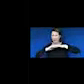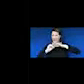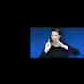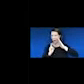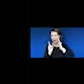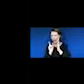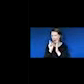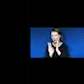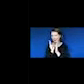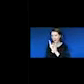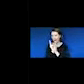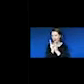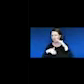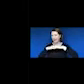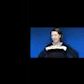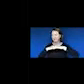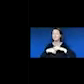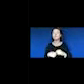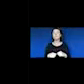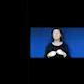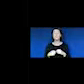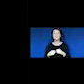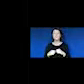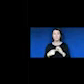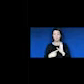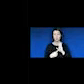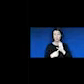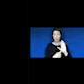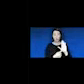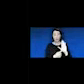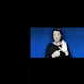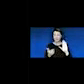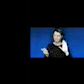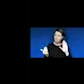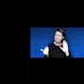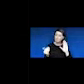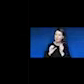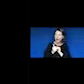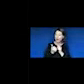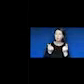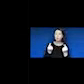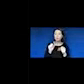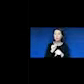owner or manager how that individual is able to do the job or, excuse me, the tasks that